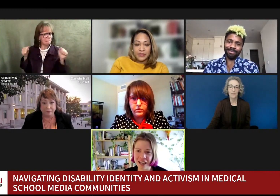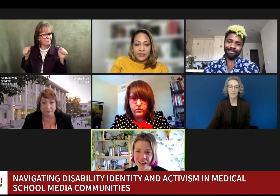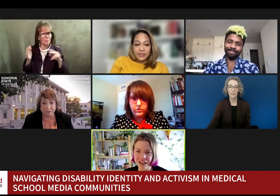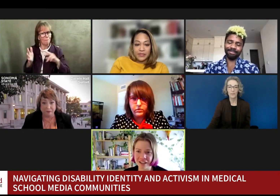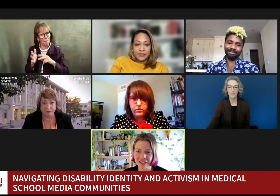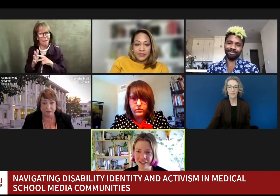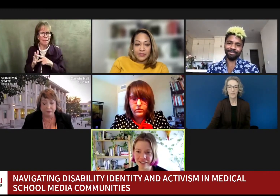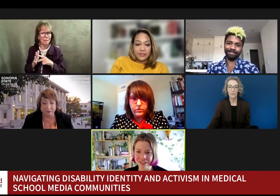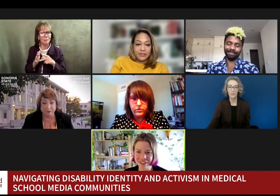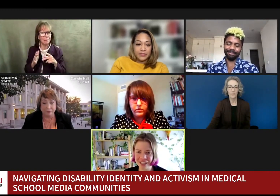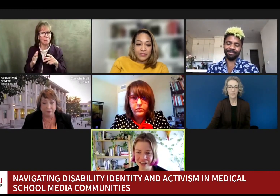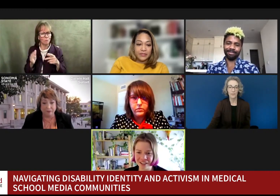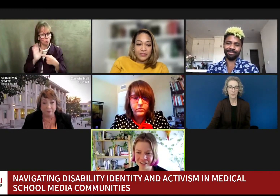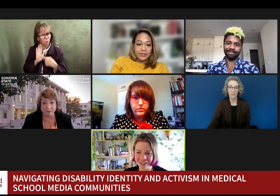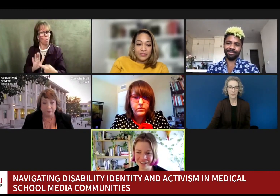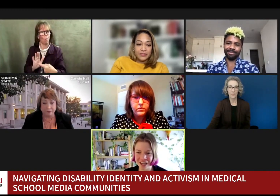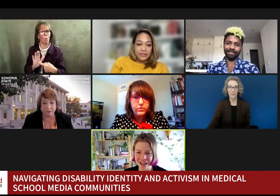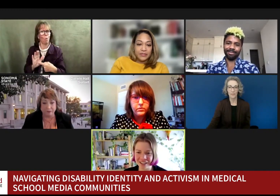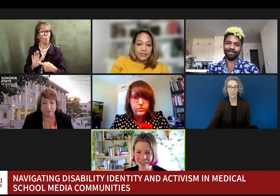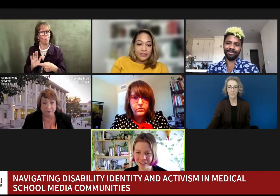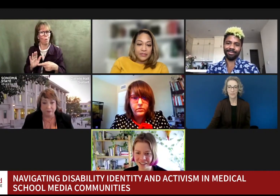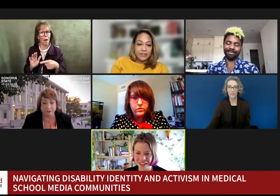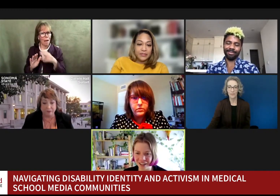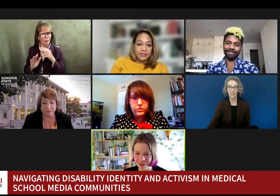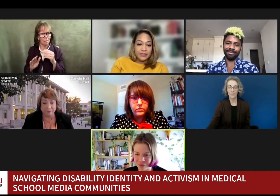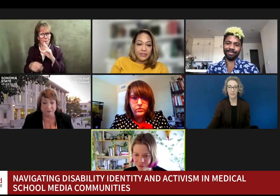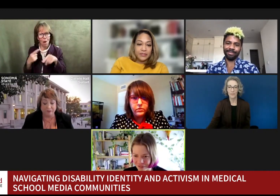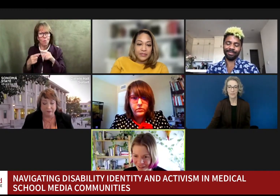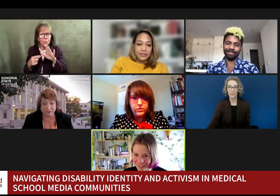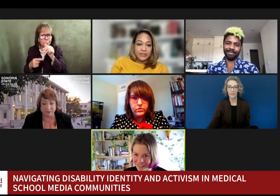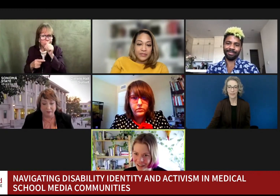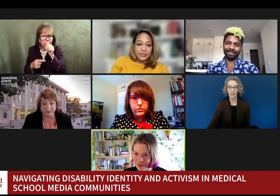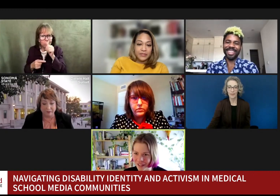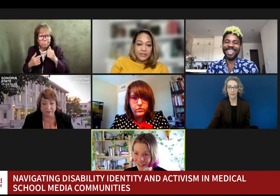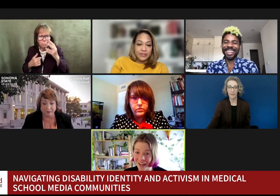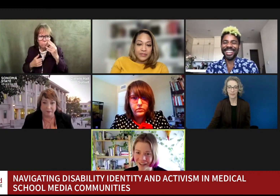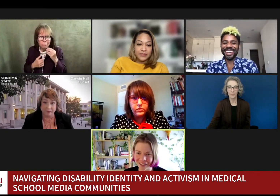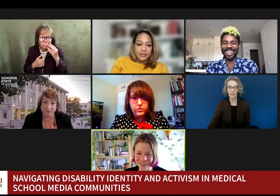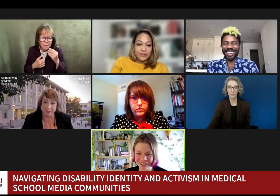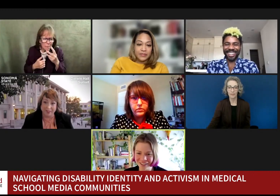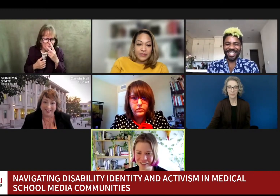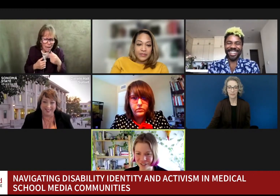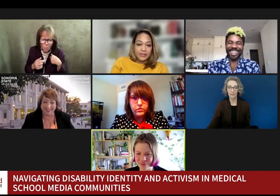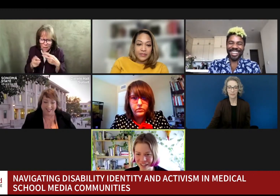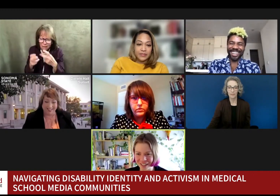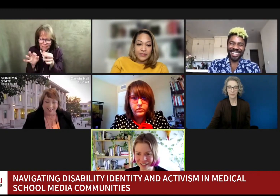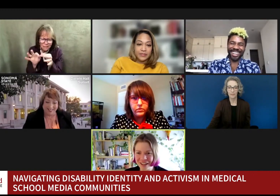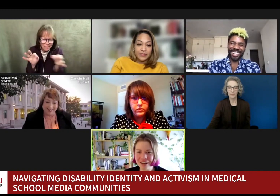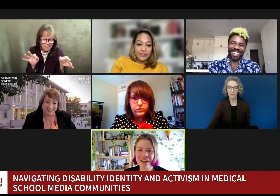And they're saying that it's, let me find this comment I had it, just a minute.